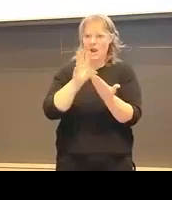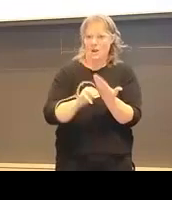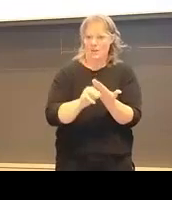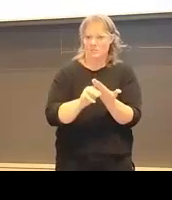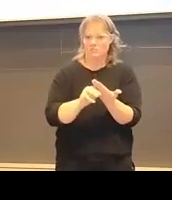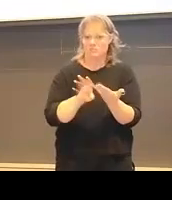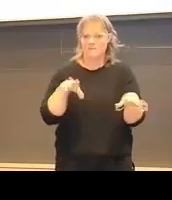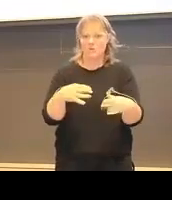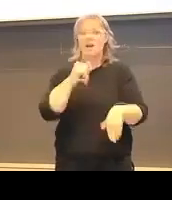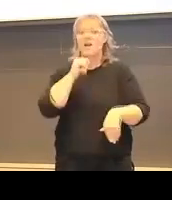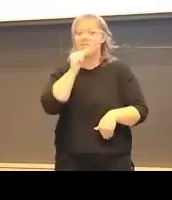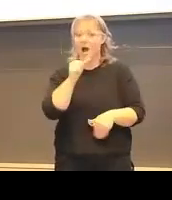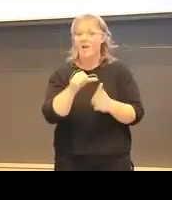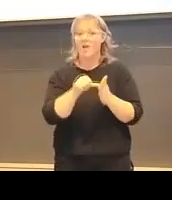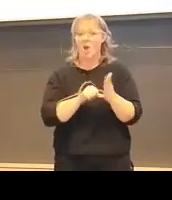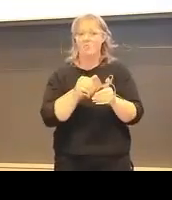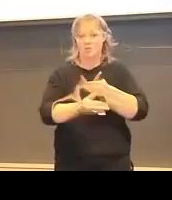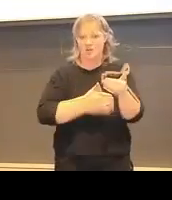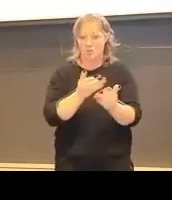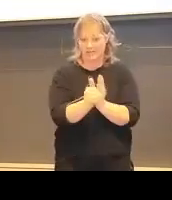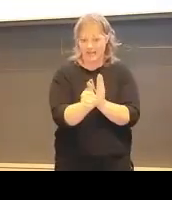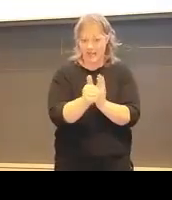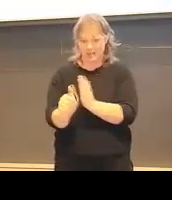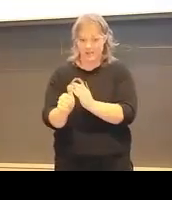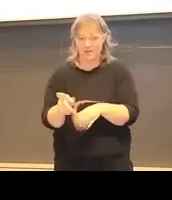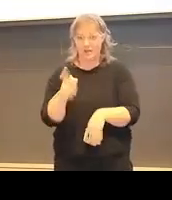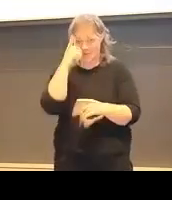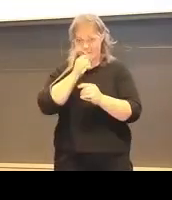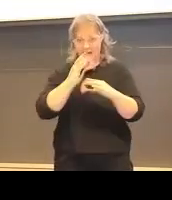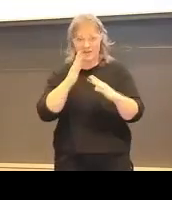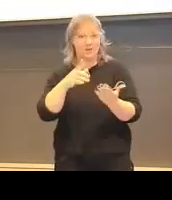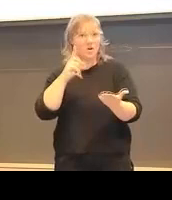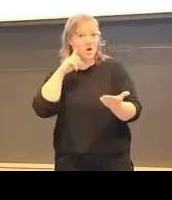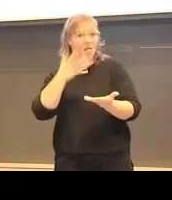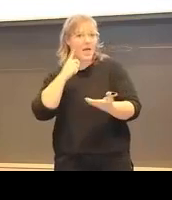nonprocedural skills you can imagine that again I heard a lot about time and the inability to